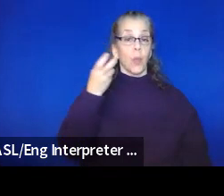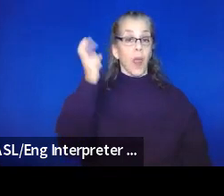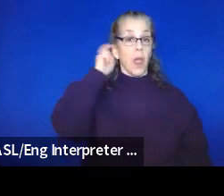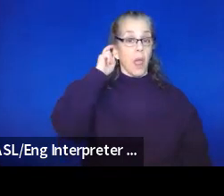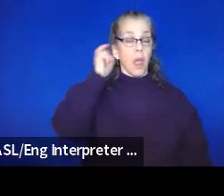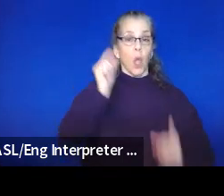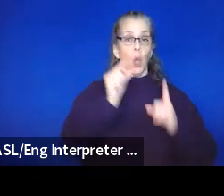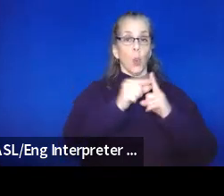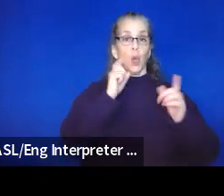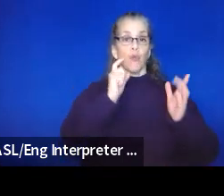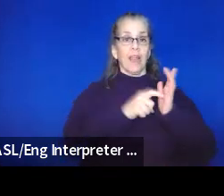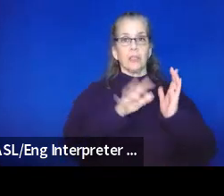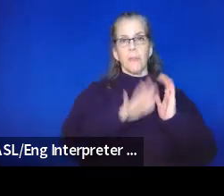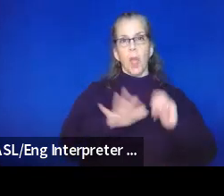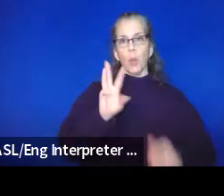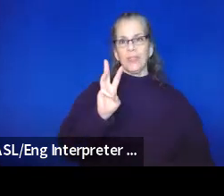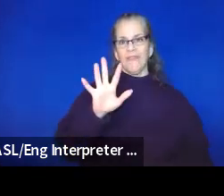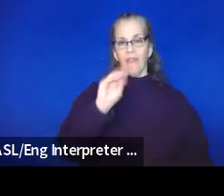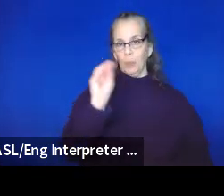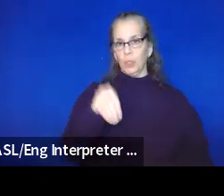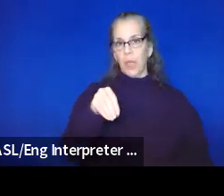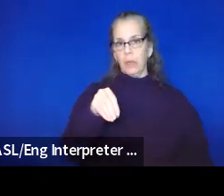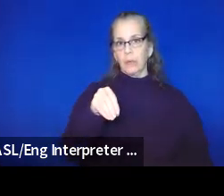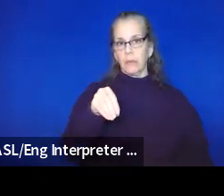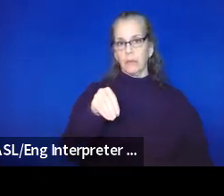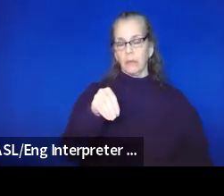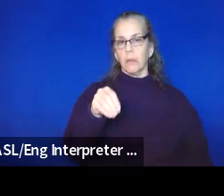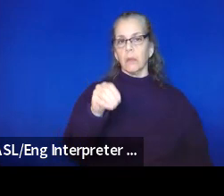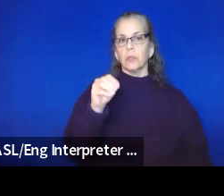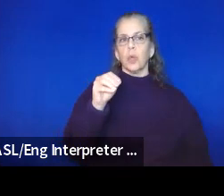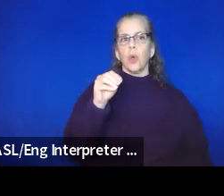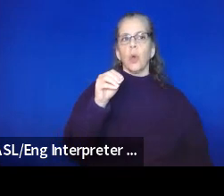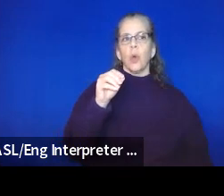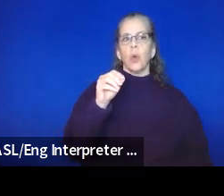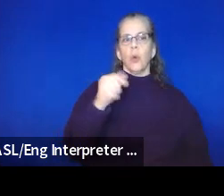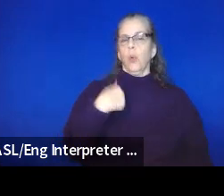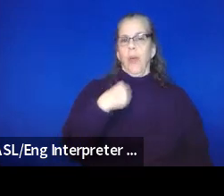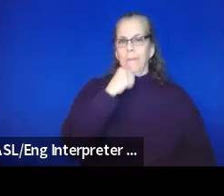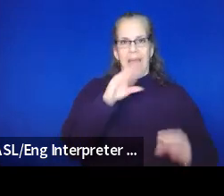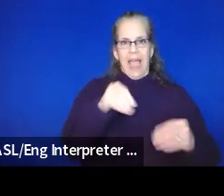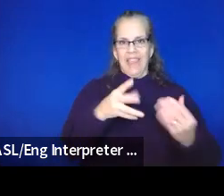score is around 65%. So you should not take this as medical advice. You really, for this,